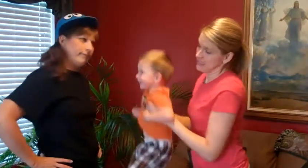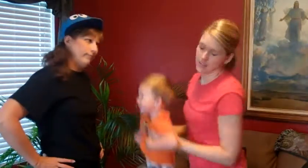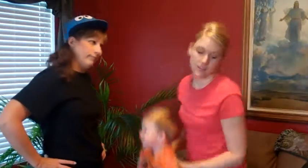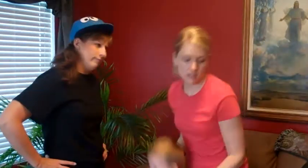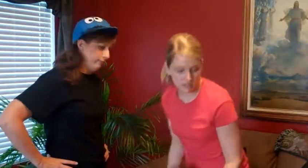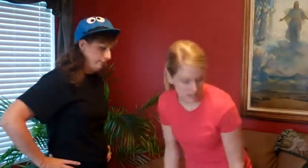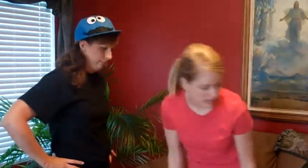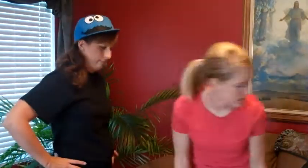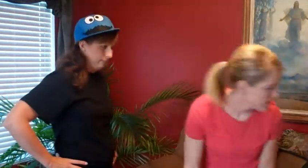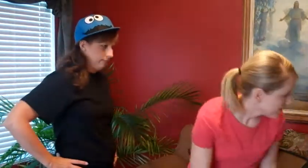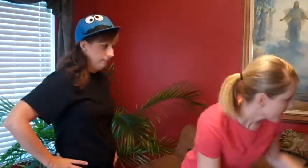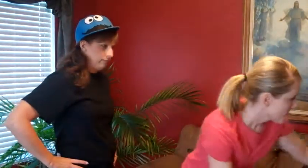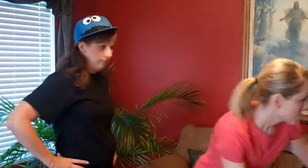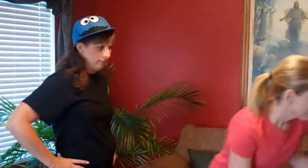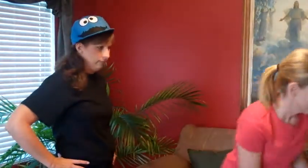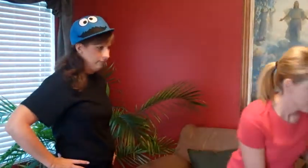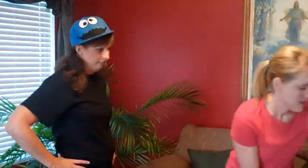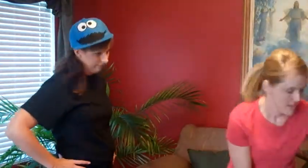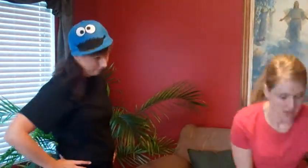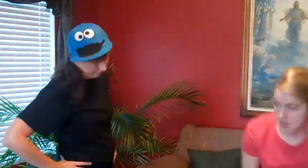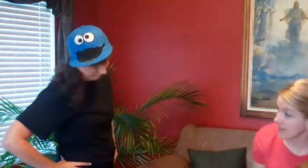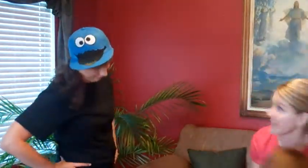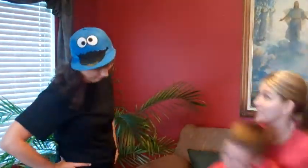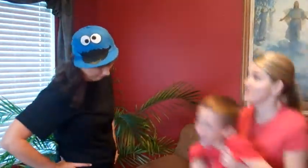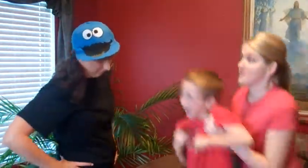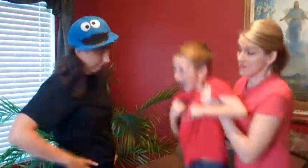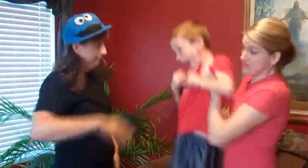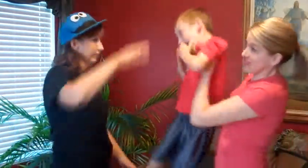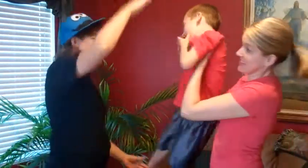But you got cookie So share it maybe